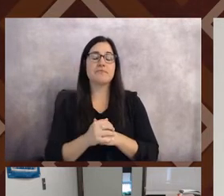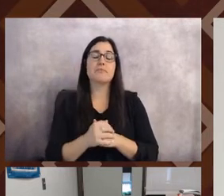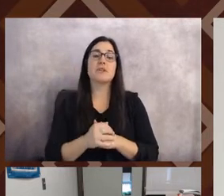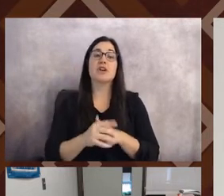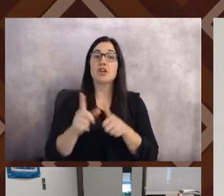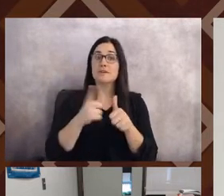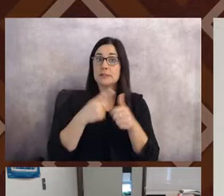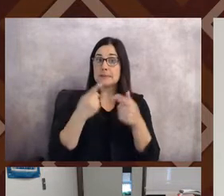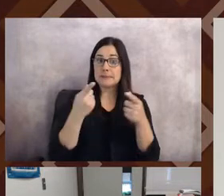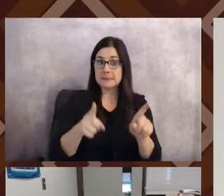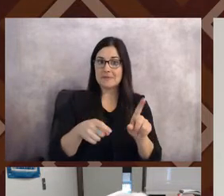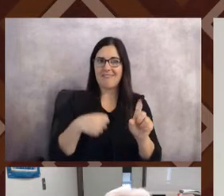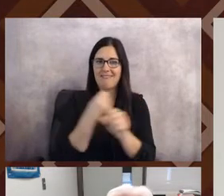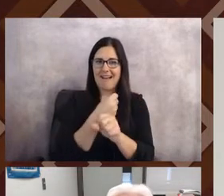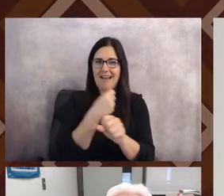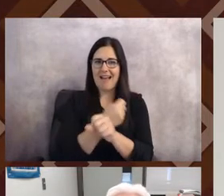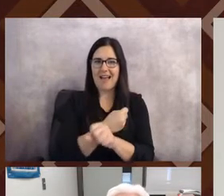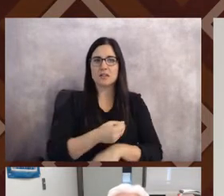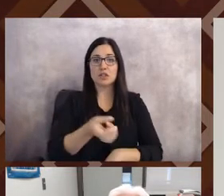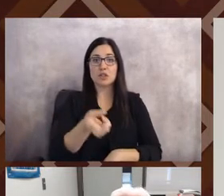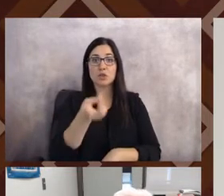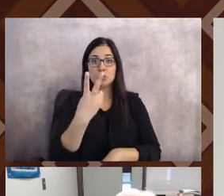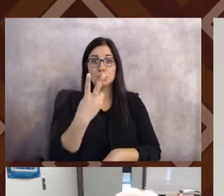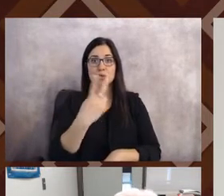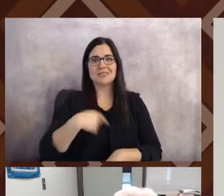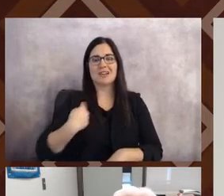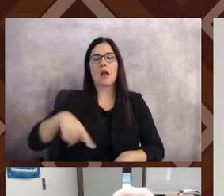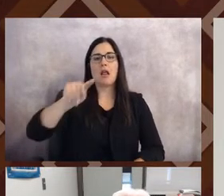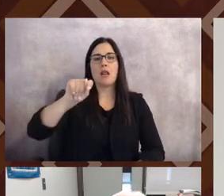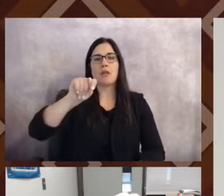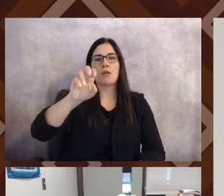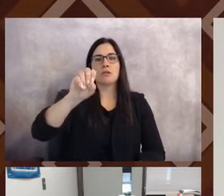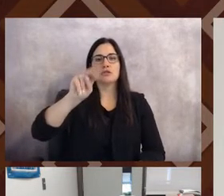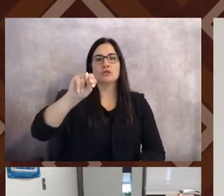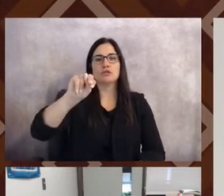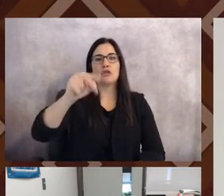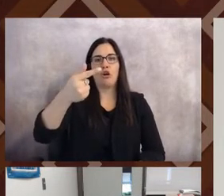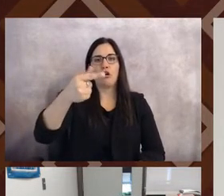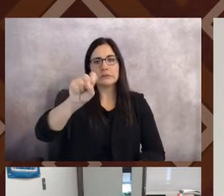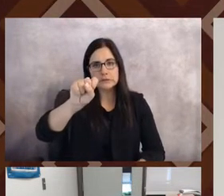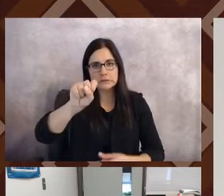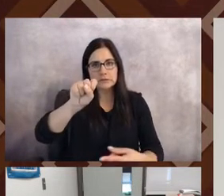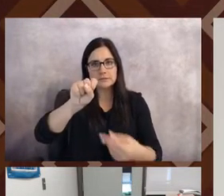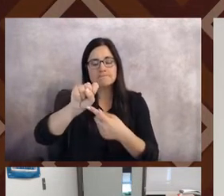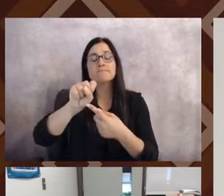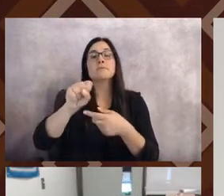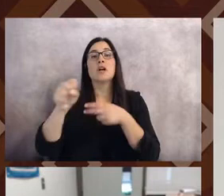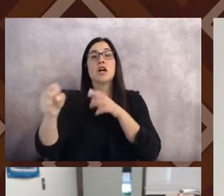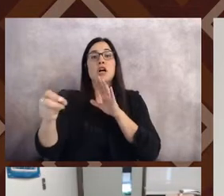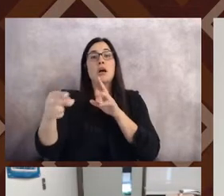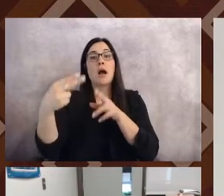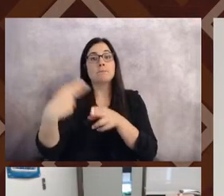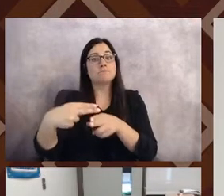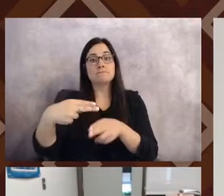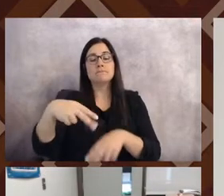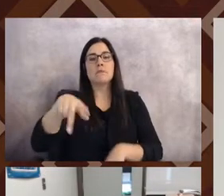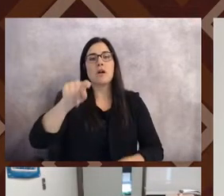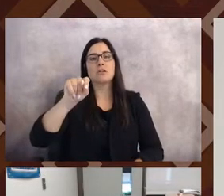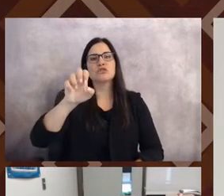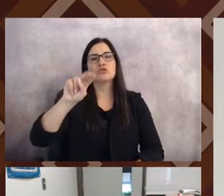between two Chinese tongues and again tongues is, is the term for criminal organizations